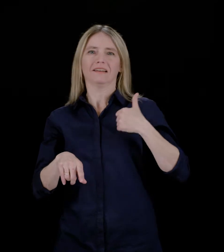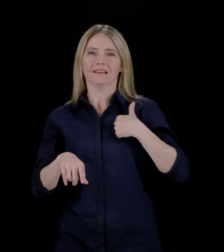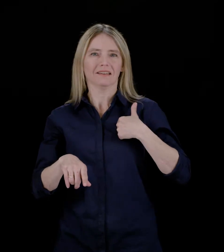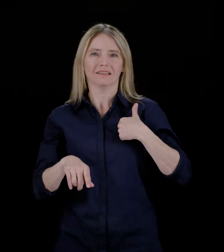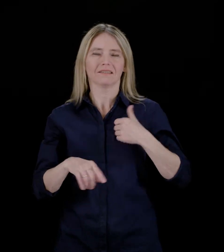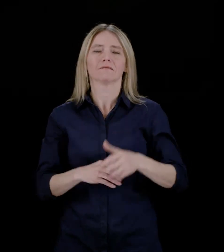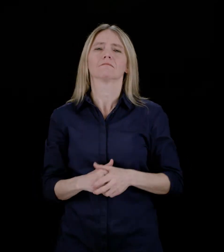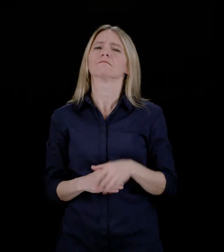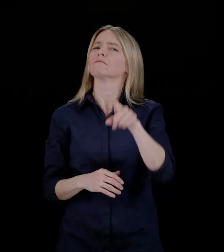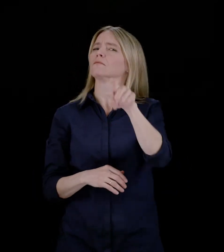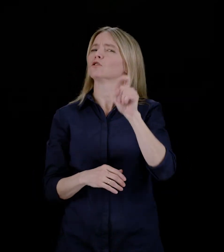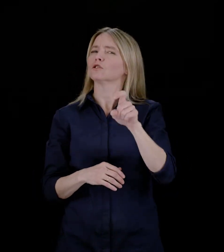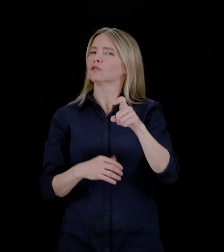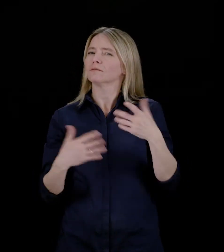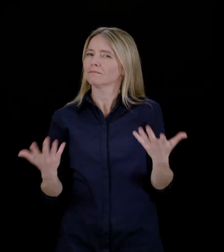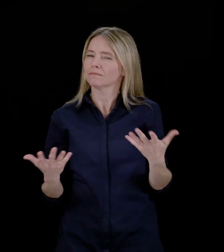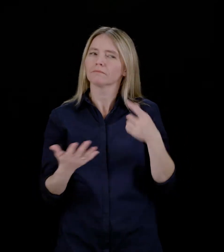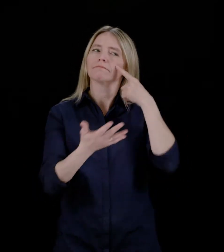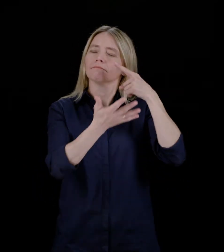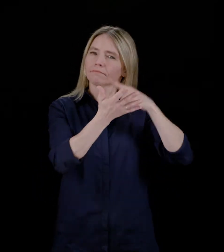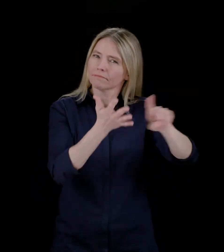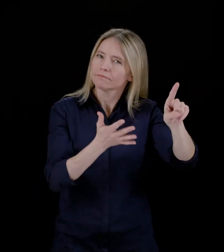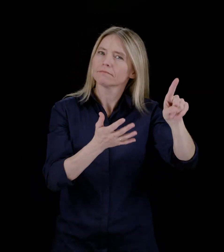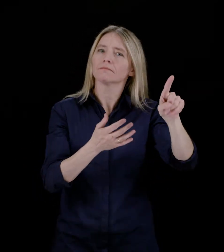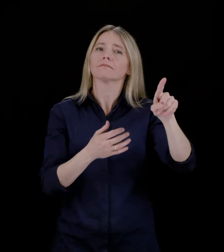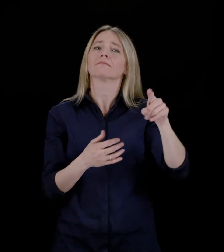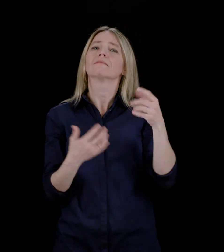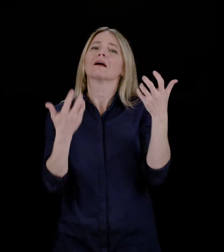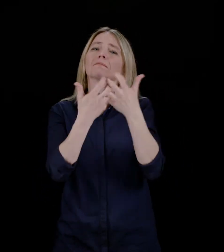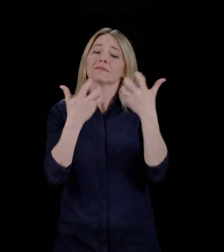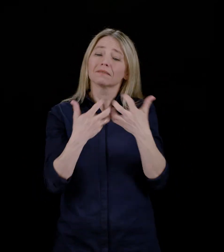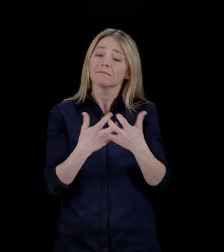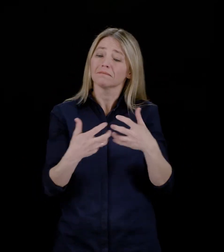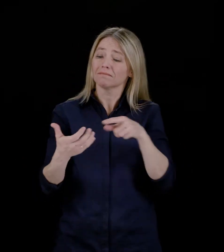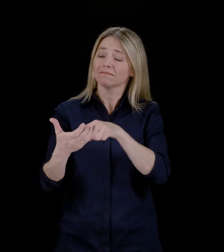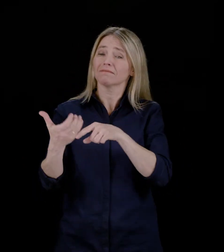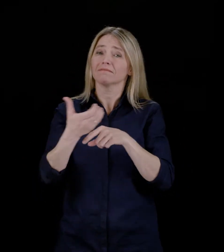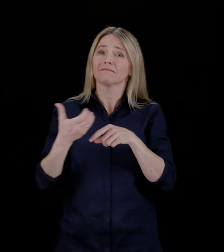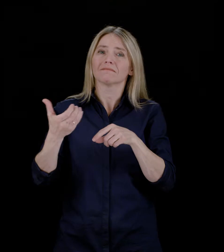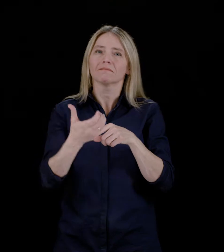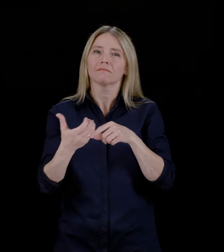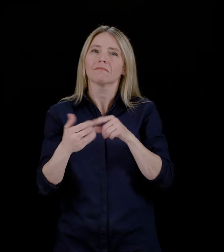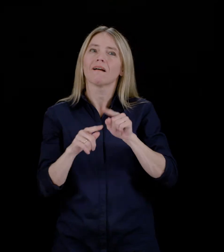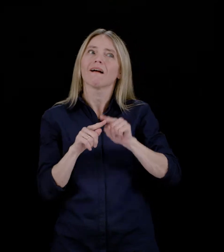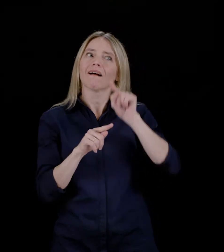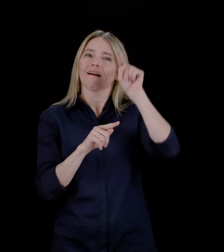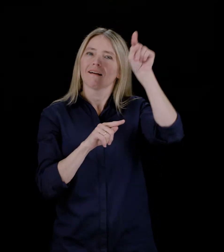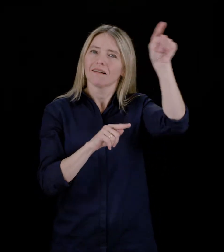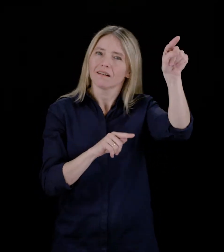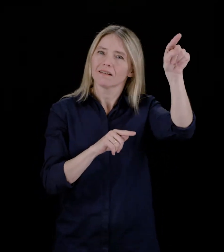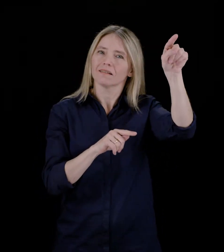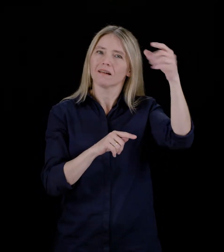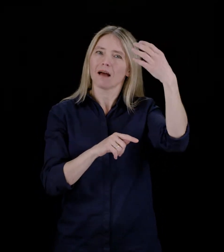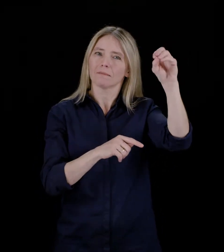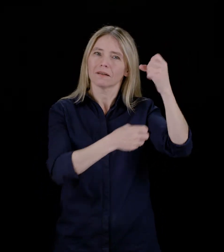with the device manufacturer directly, as these situations are fully outside of a service provider’s control.